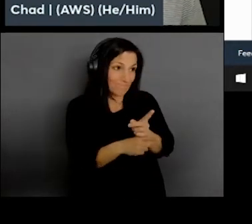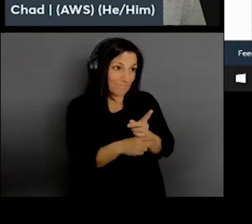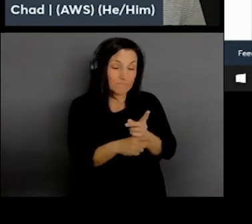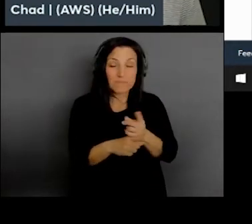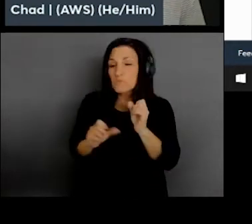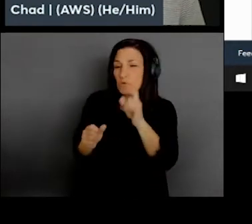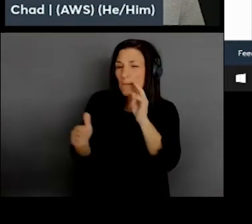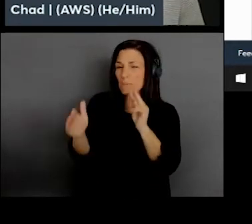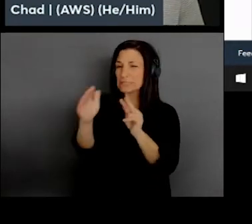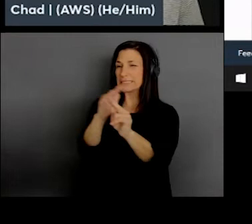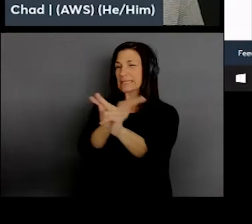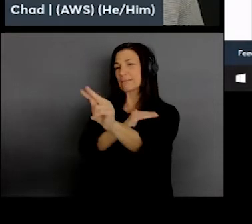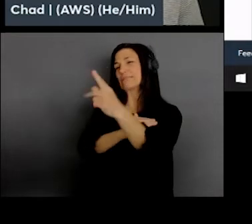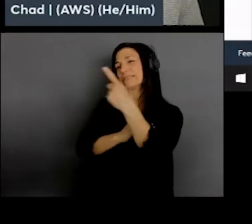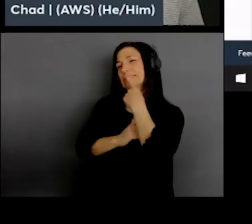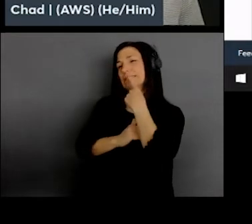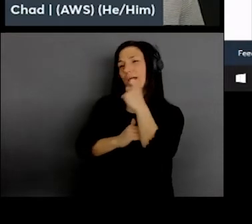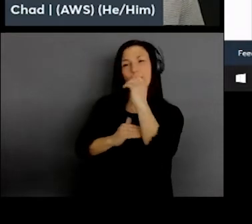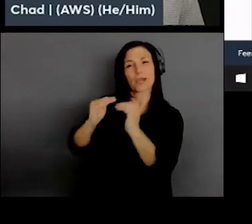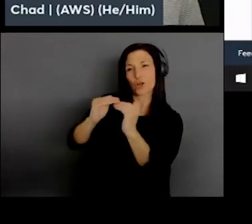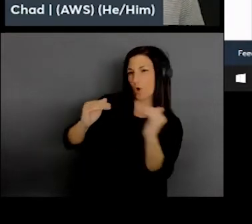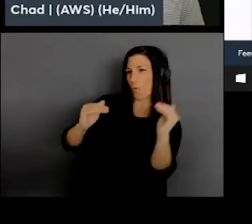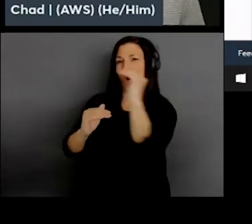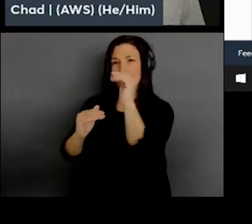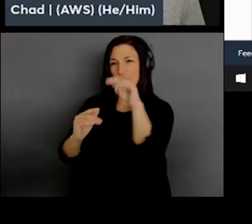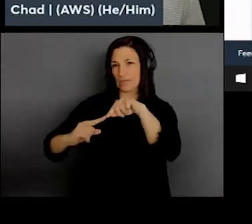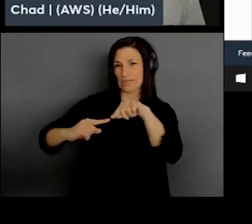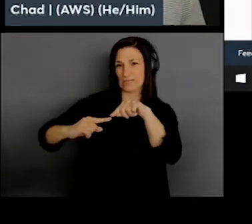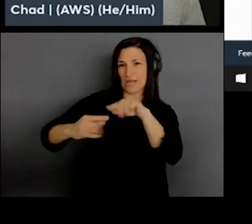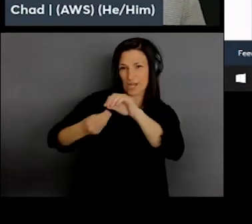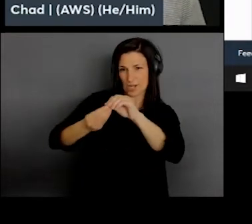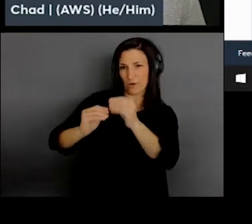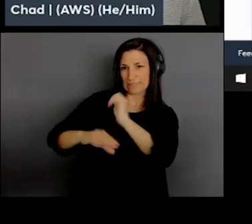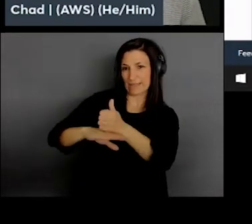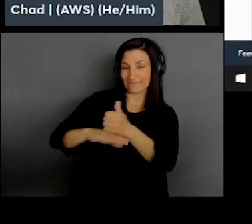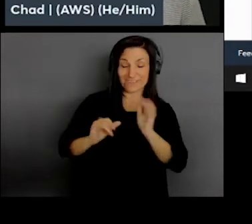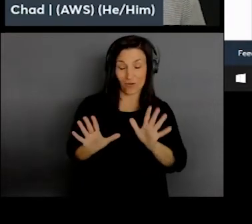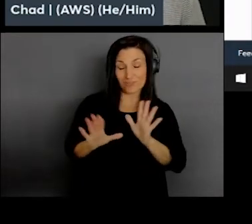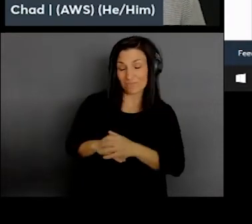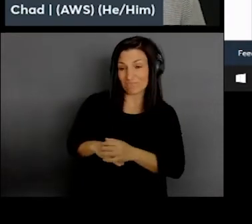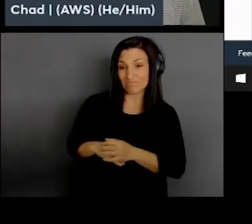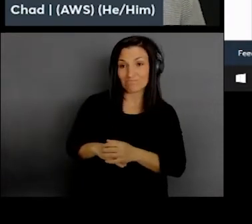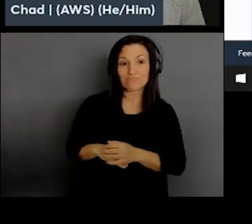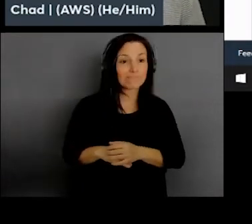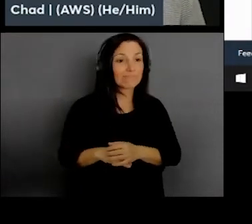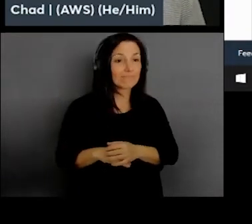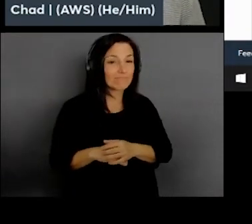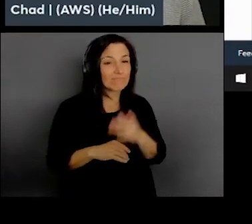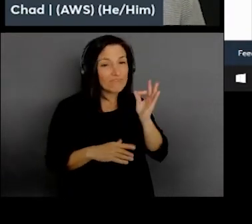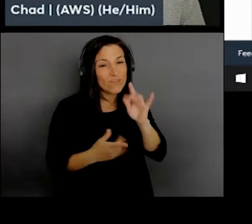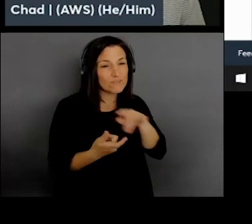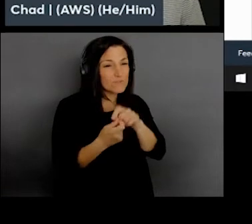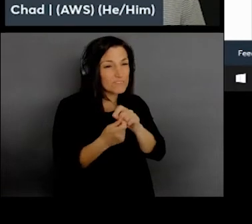we're not gonna go over this. That's awesome. Yeah, exactly. So if you have certain cost, you're working on a budget,